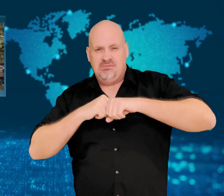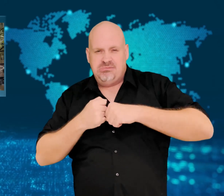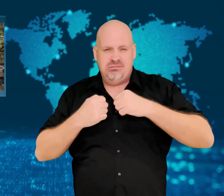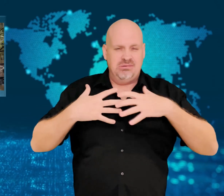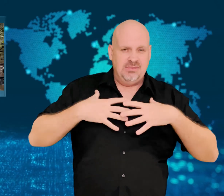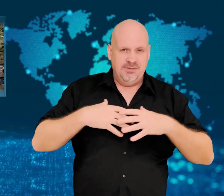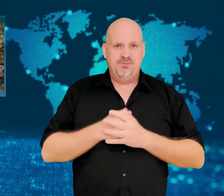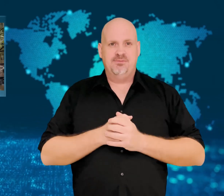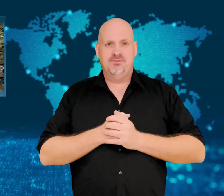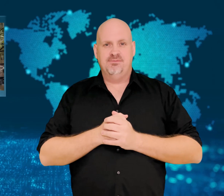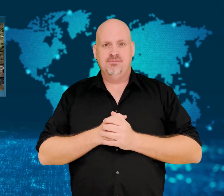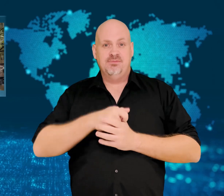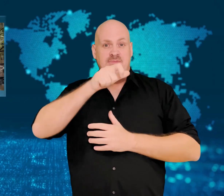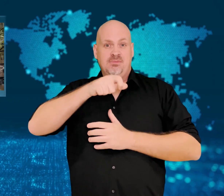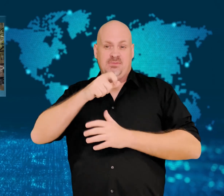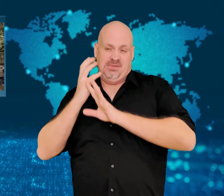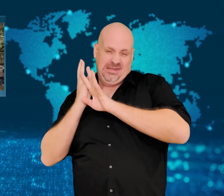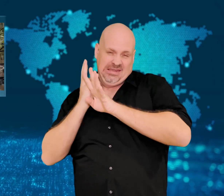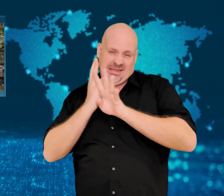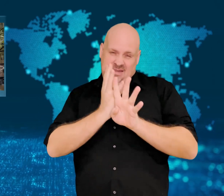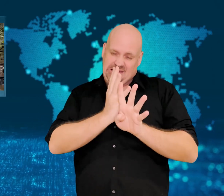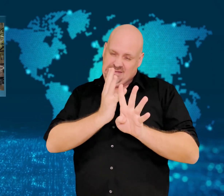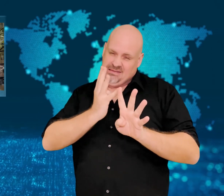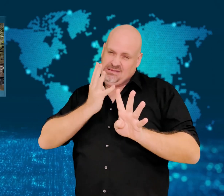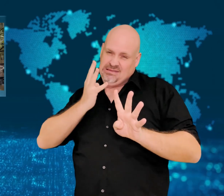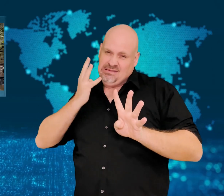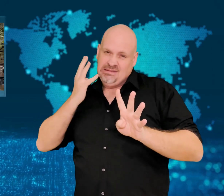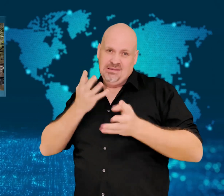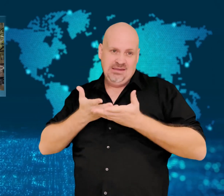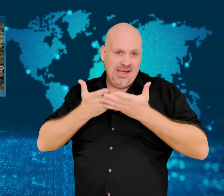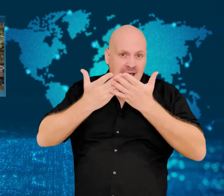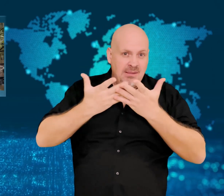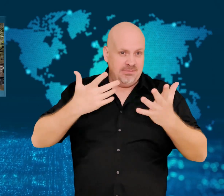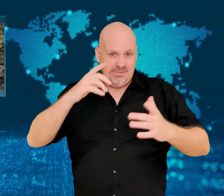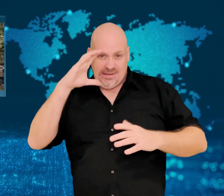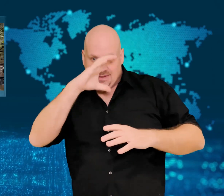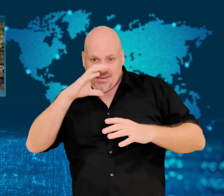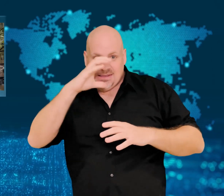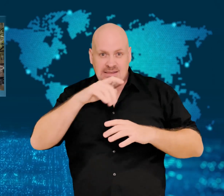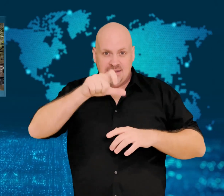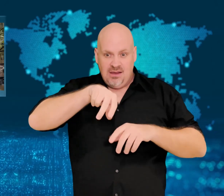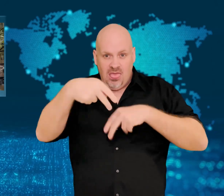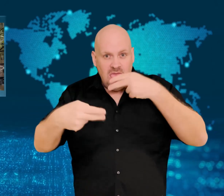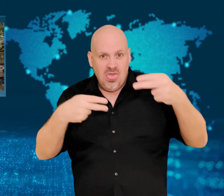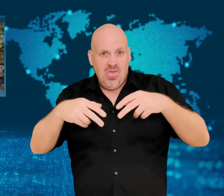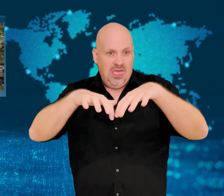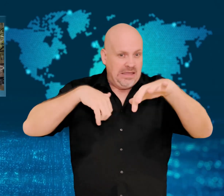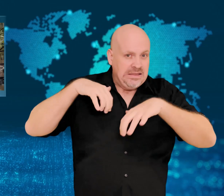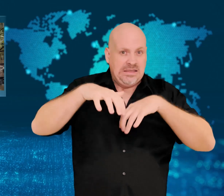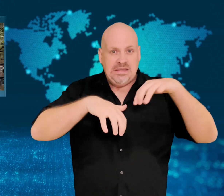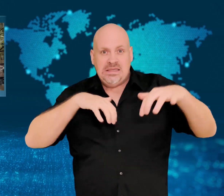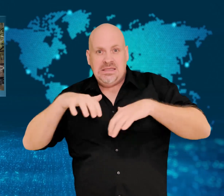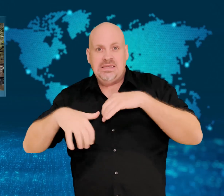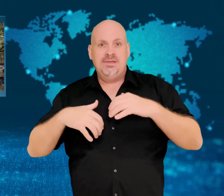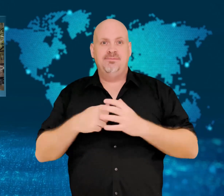30 people were killed there and many others were injured.